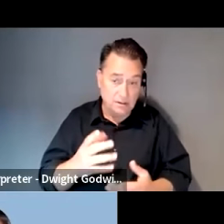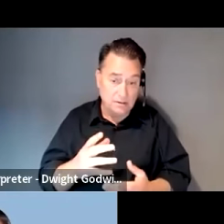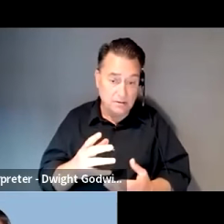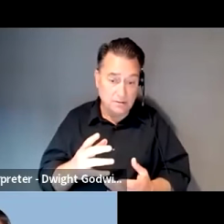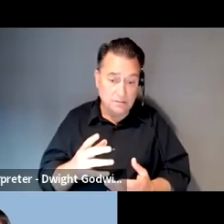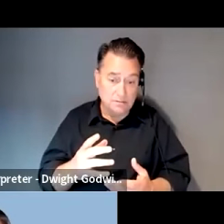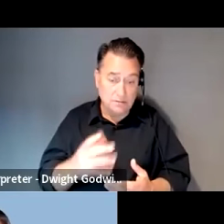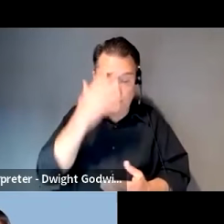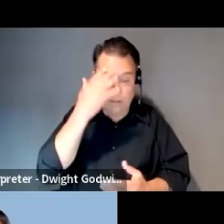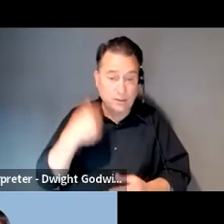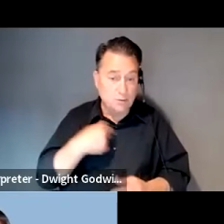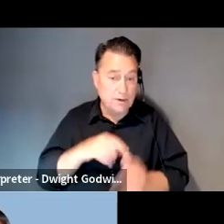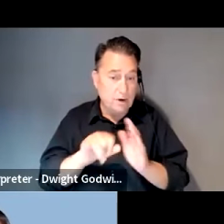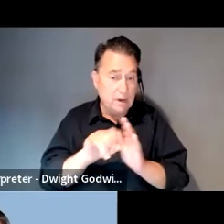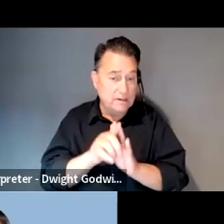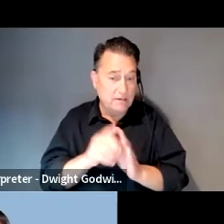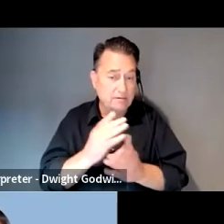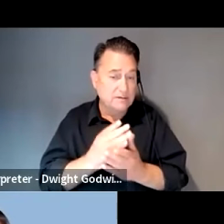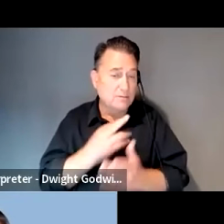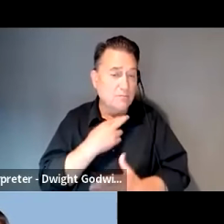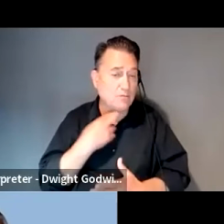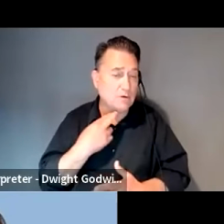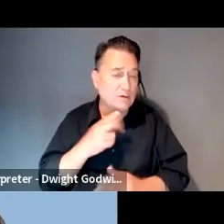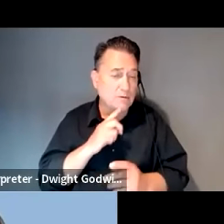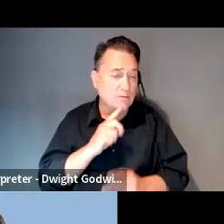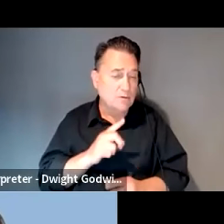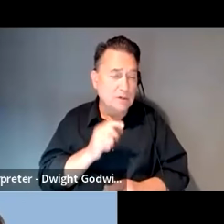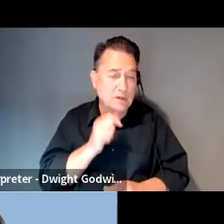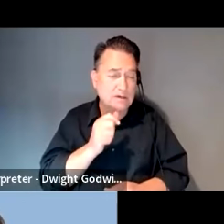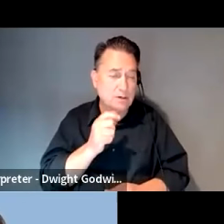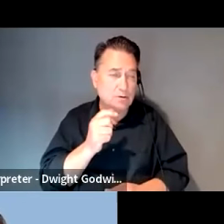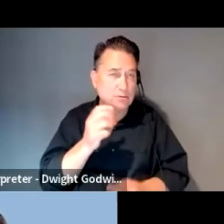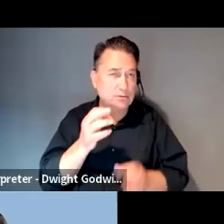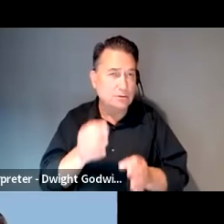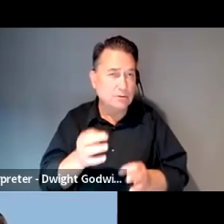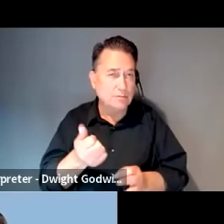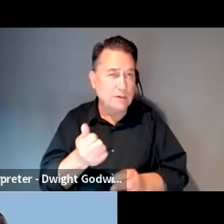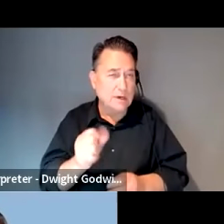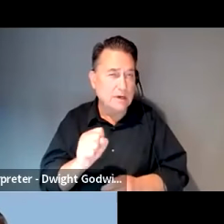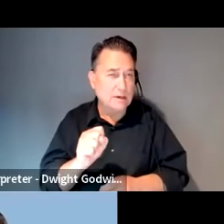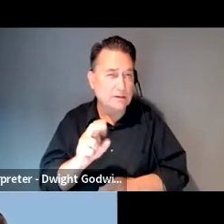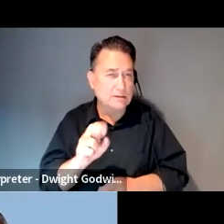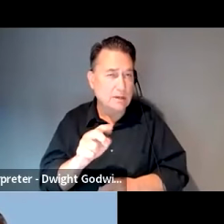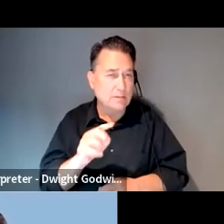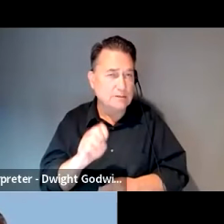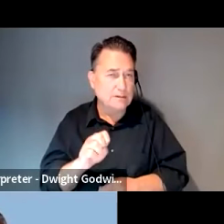'Cause we're identifying some risks, but I don't really determine any substance use diagnosis